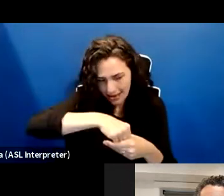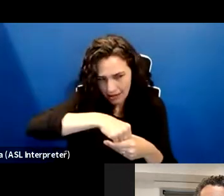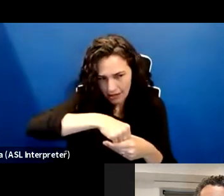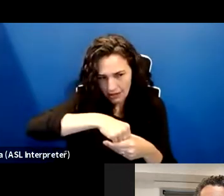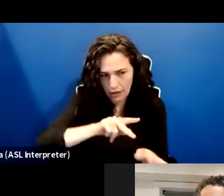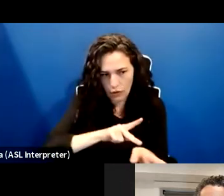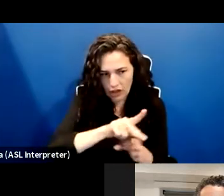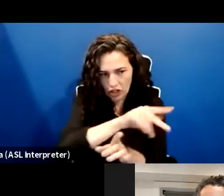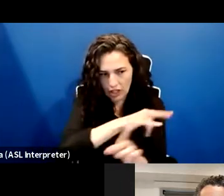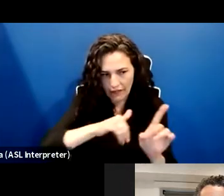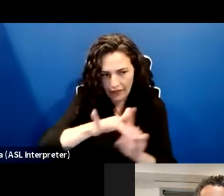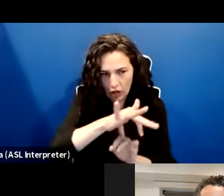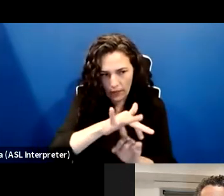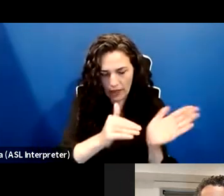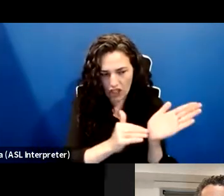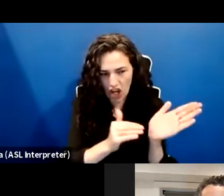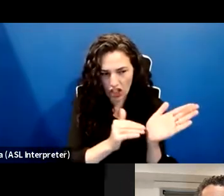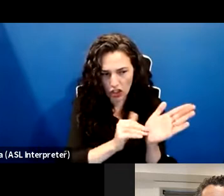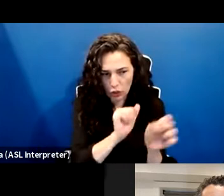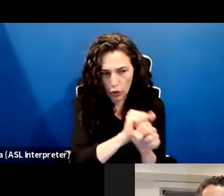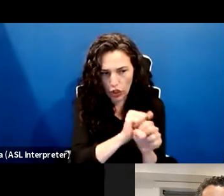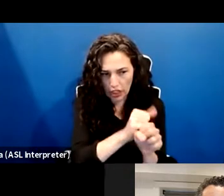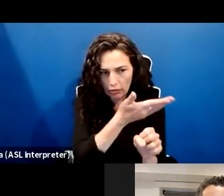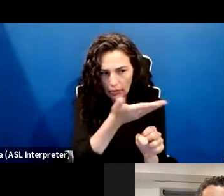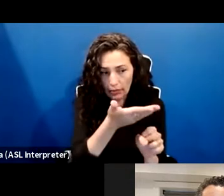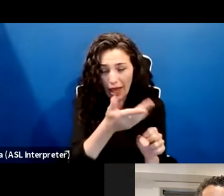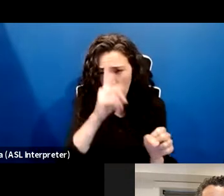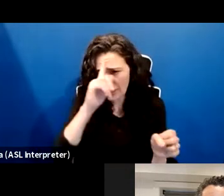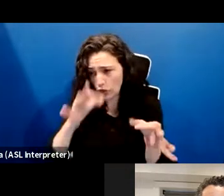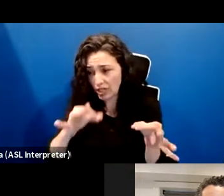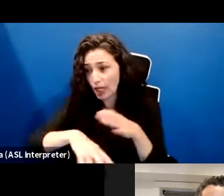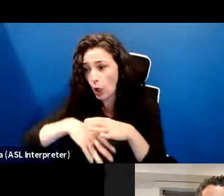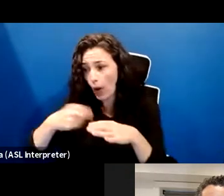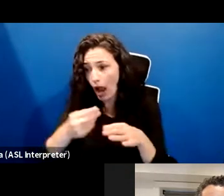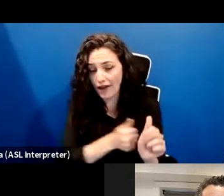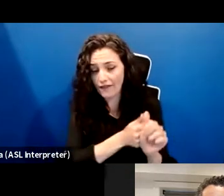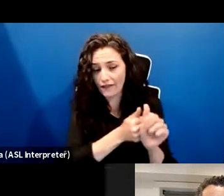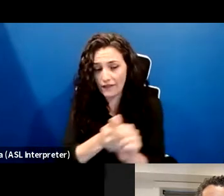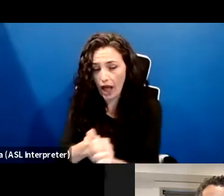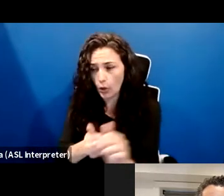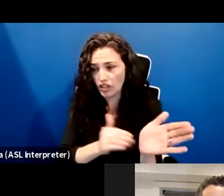But to follow them sort of to other places as well, either in the immediate community around the building itself